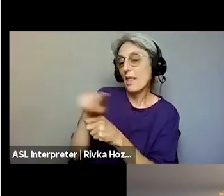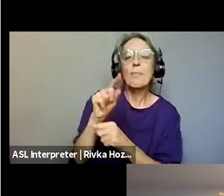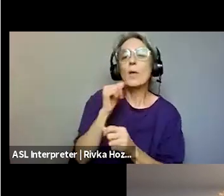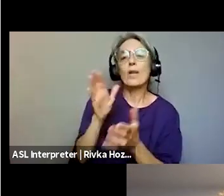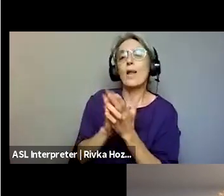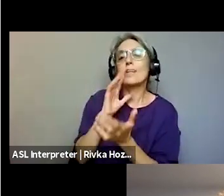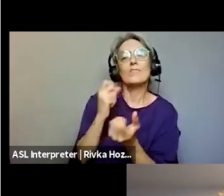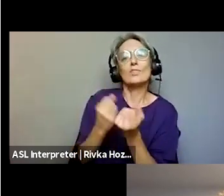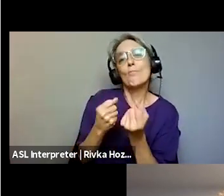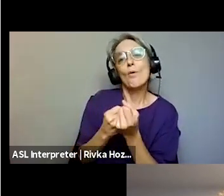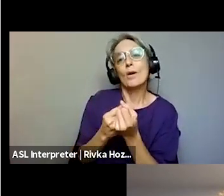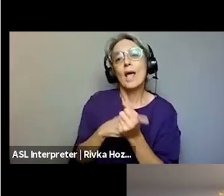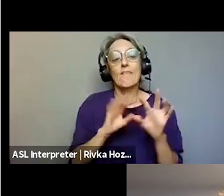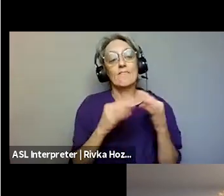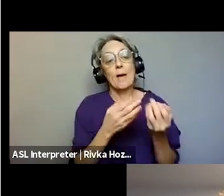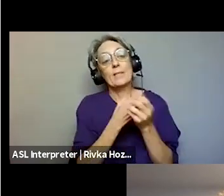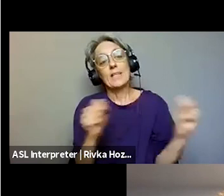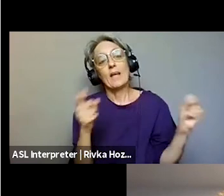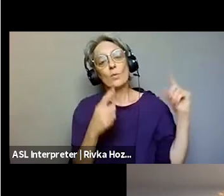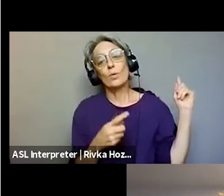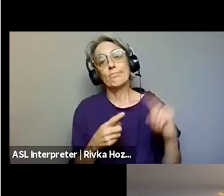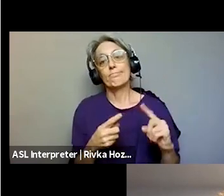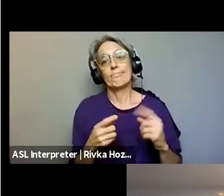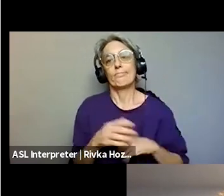That's it's a really a powerful statement. Anybody want to respond to that?